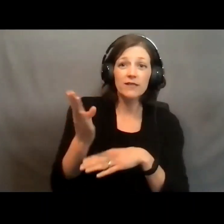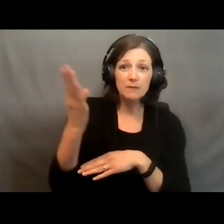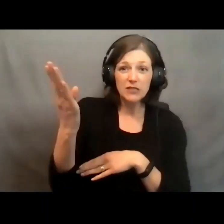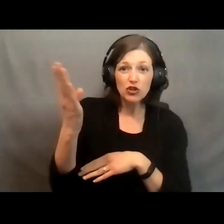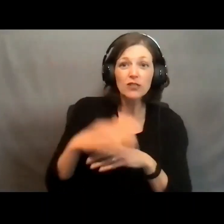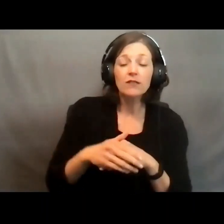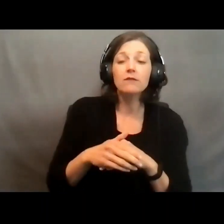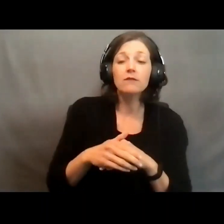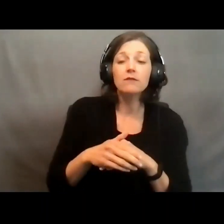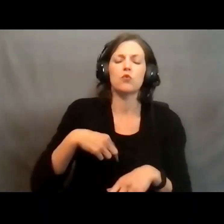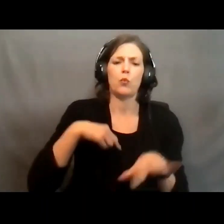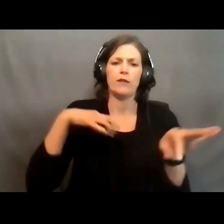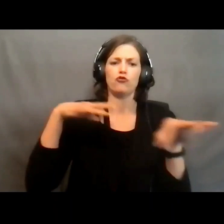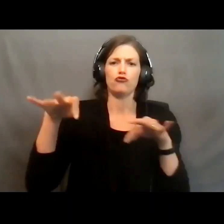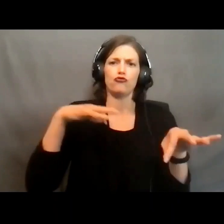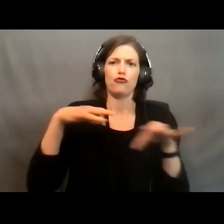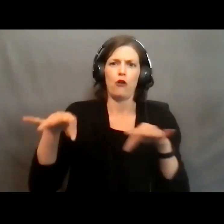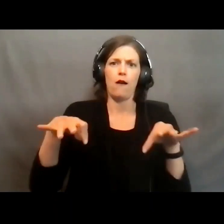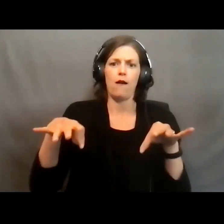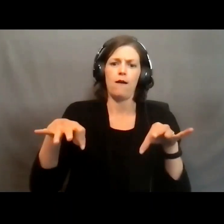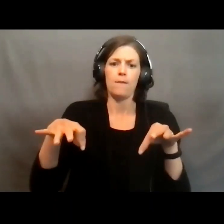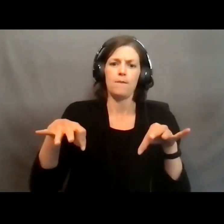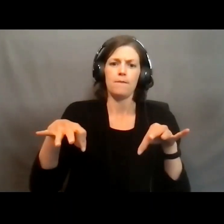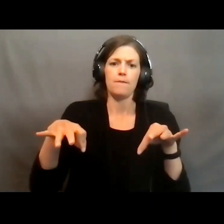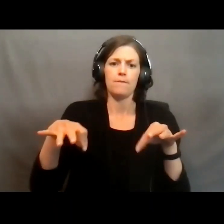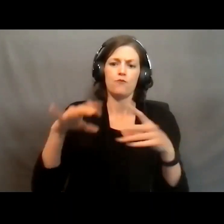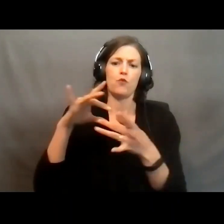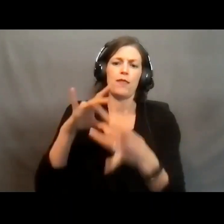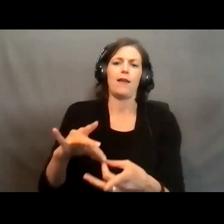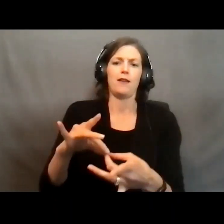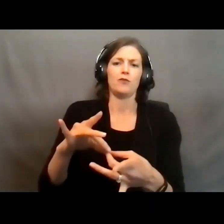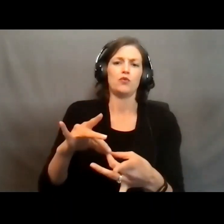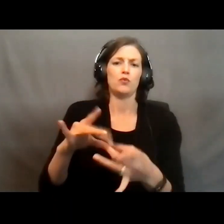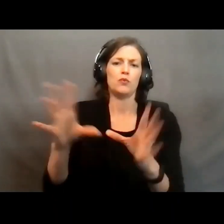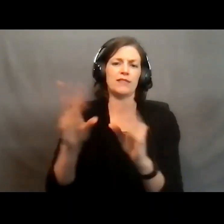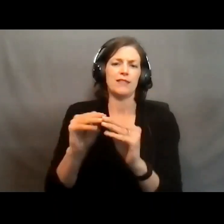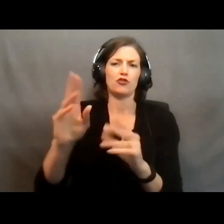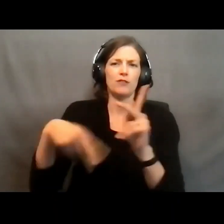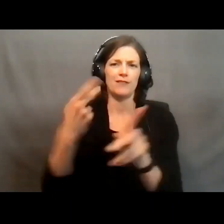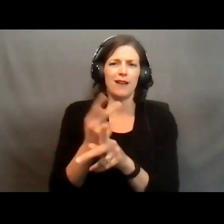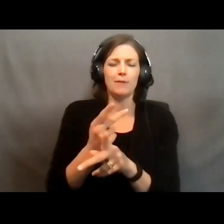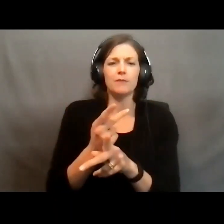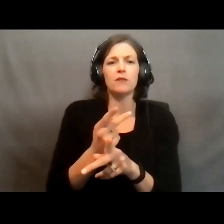session types. We do not want to say, hey, we said this before . That's